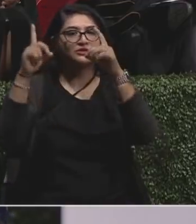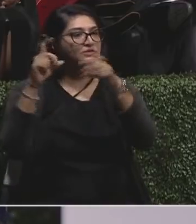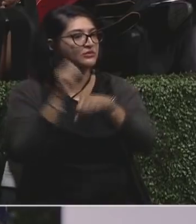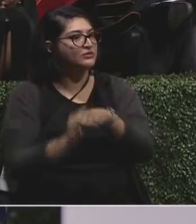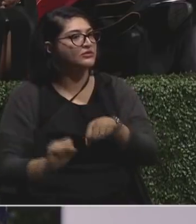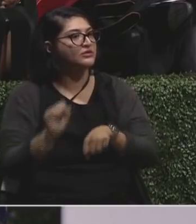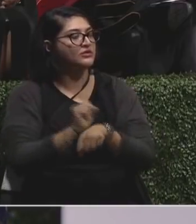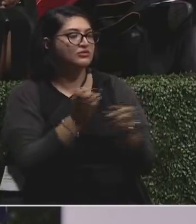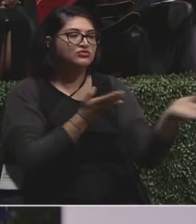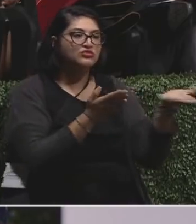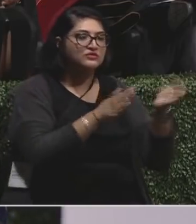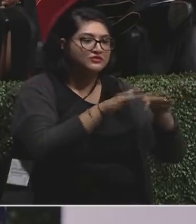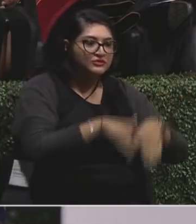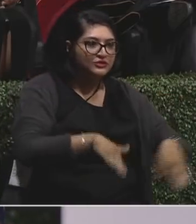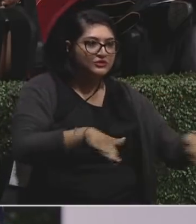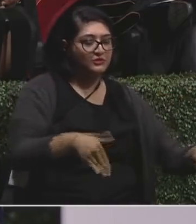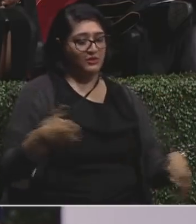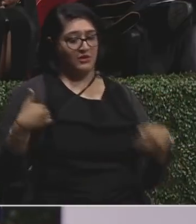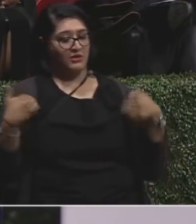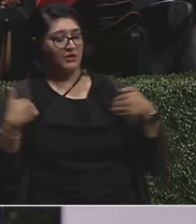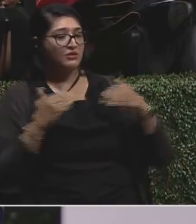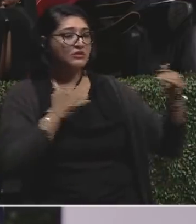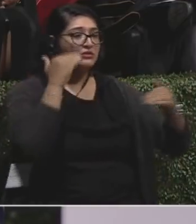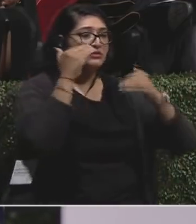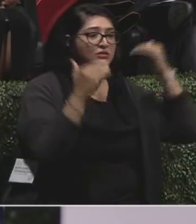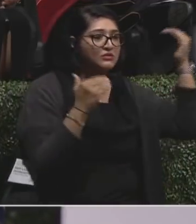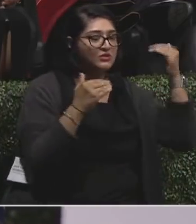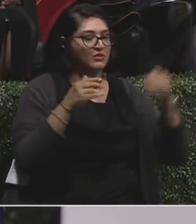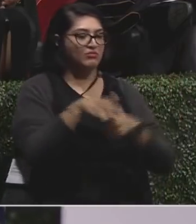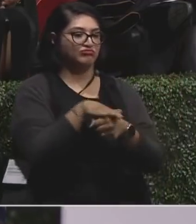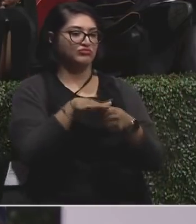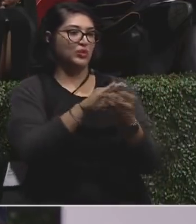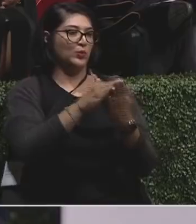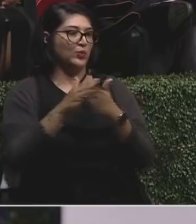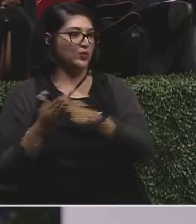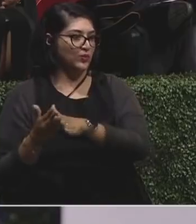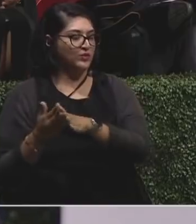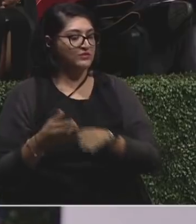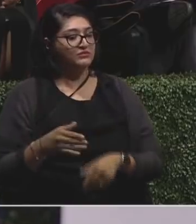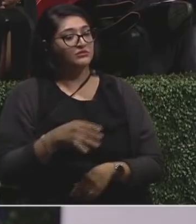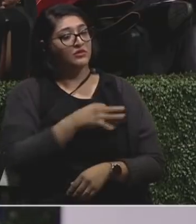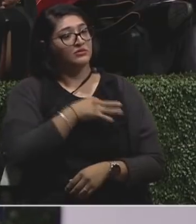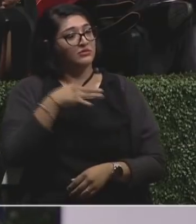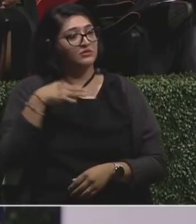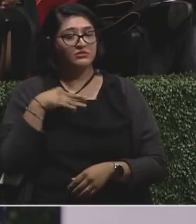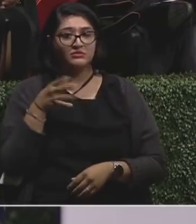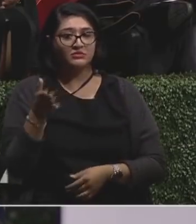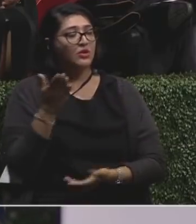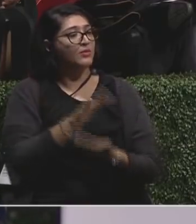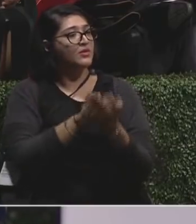YOUR SUCCESS TO PREPARE YOU FOR YOUR CAREER IN EDUCATION TO SERVE CHILDREN, YOUTH, AND ADULTS IN OUR LOCAL COMMUNITIES.